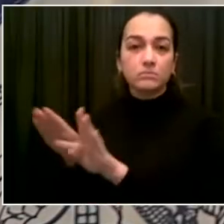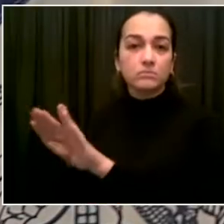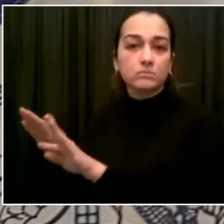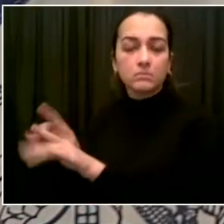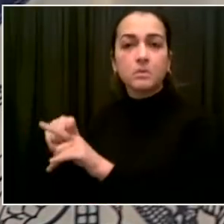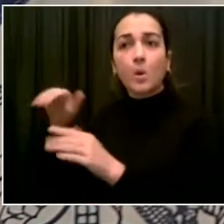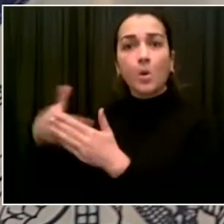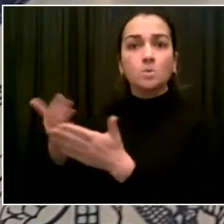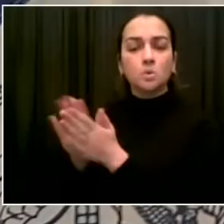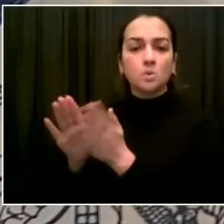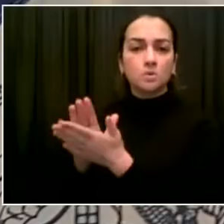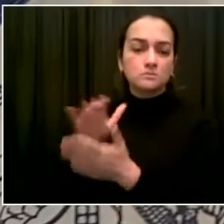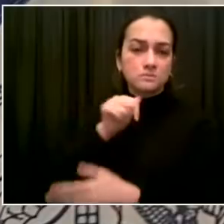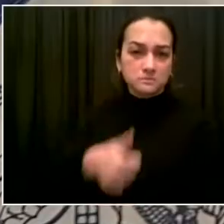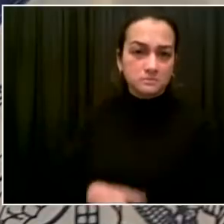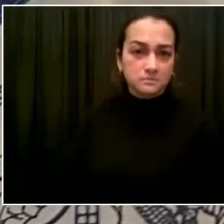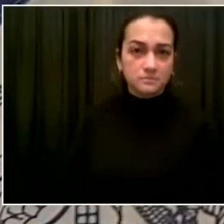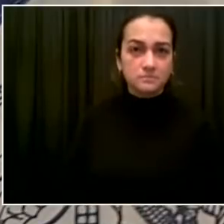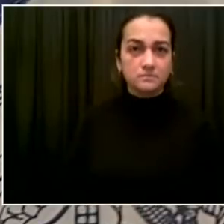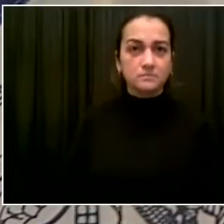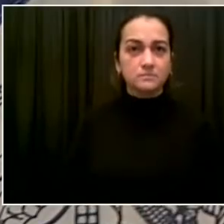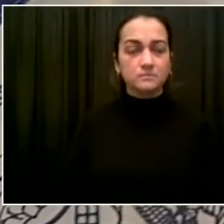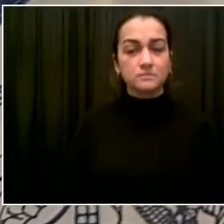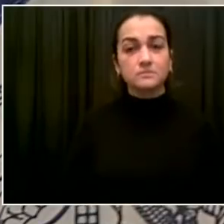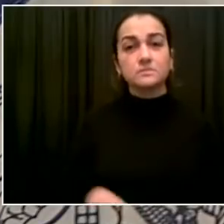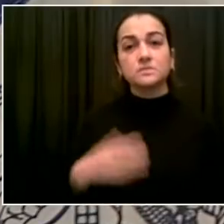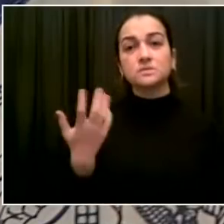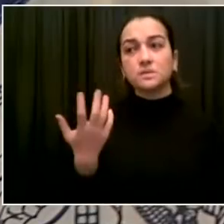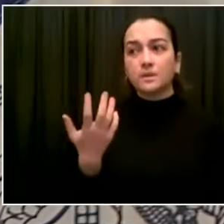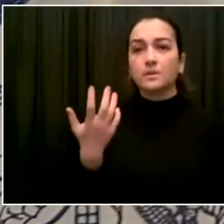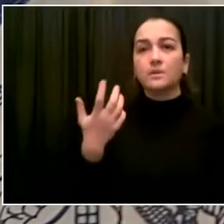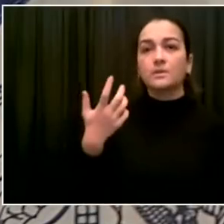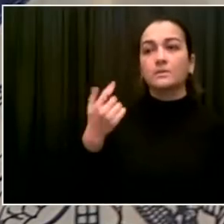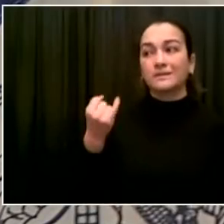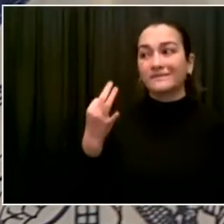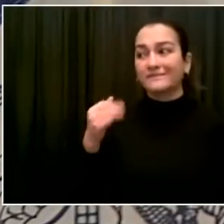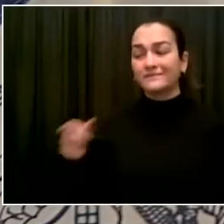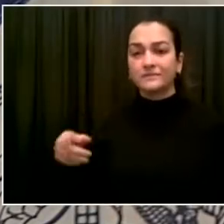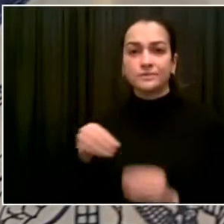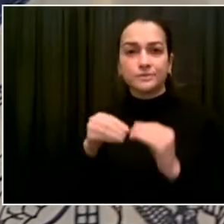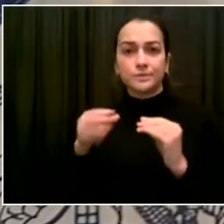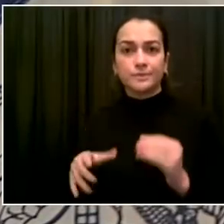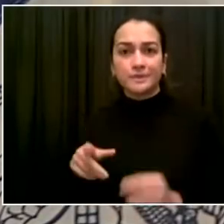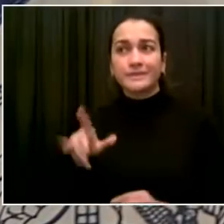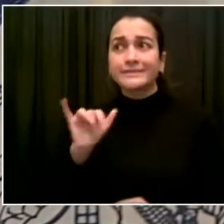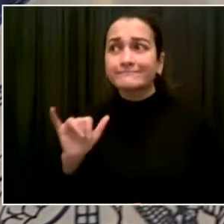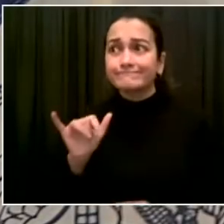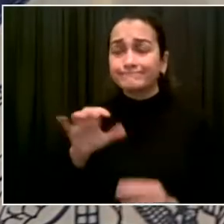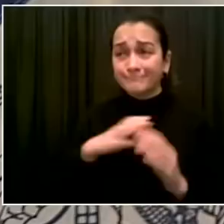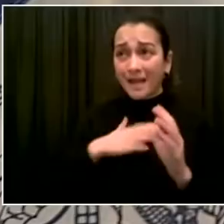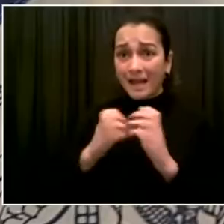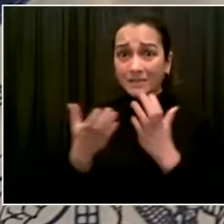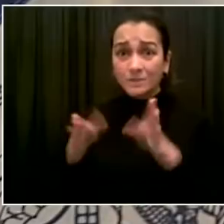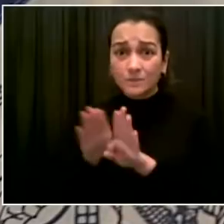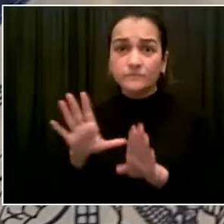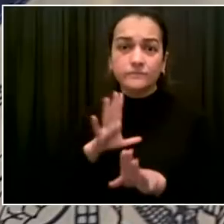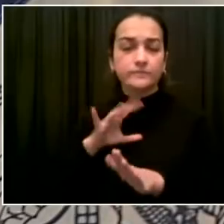CLASSROOMS OPENED.